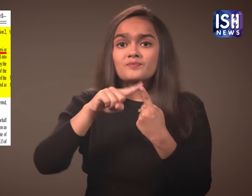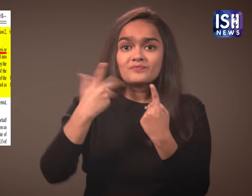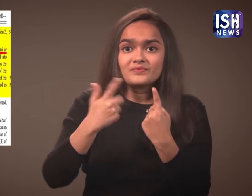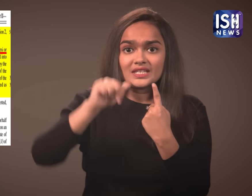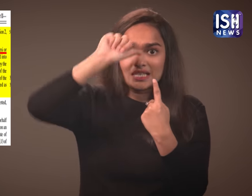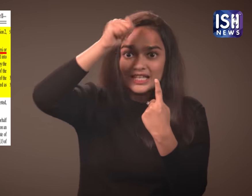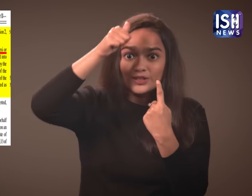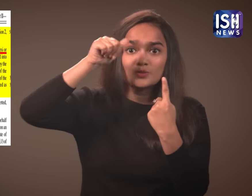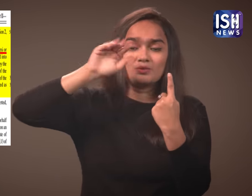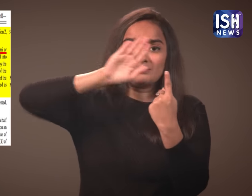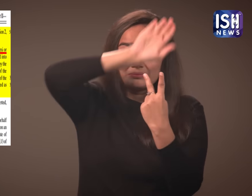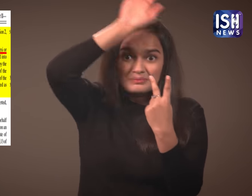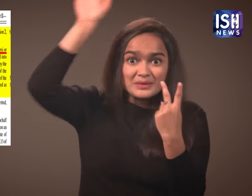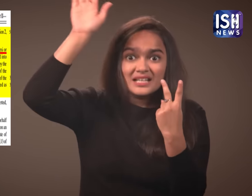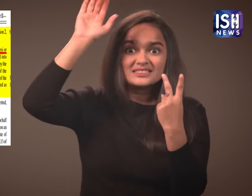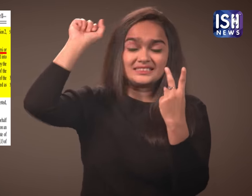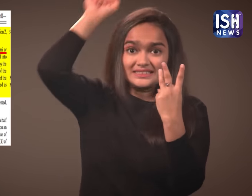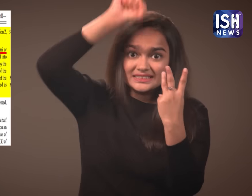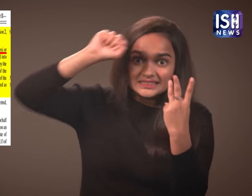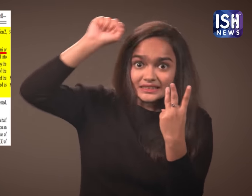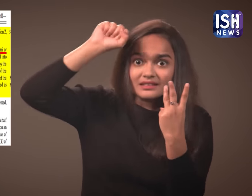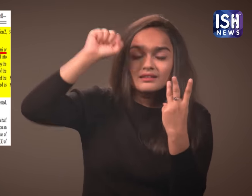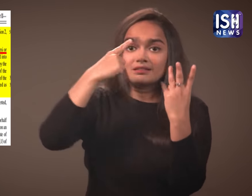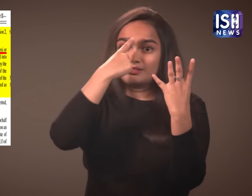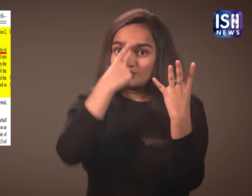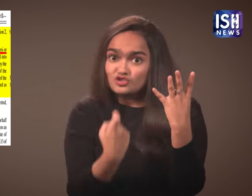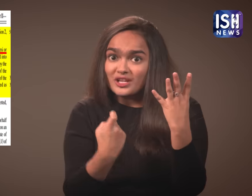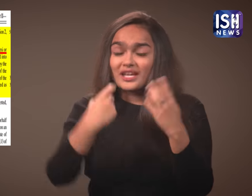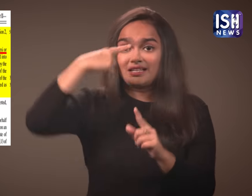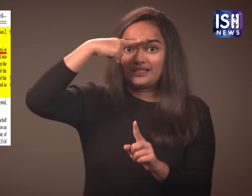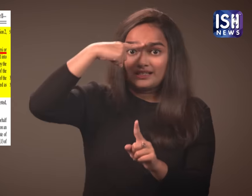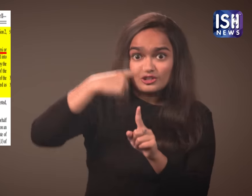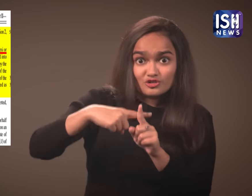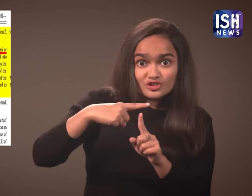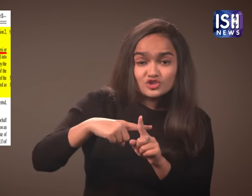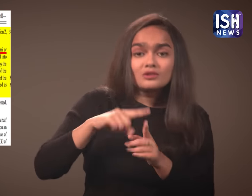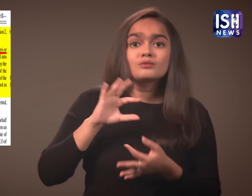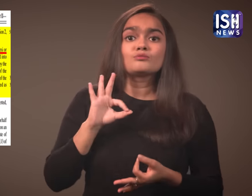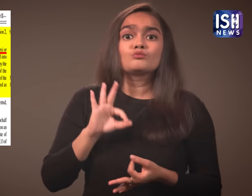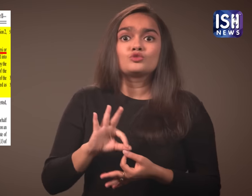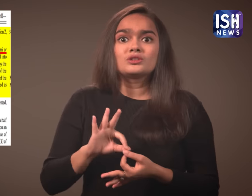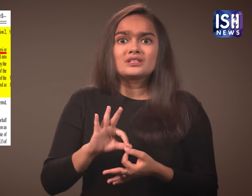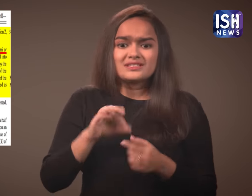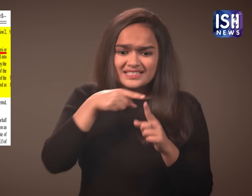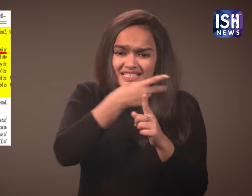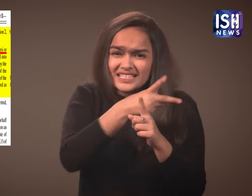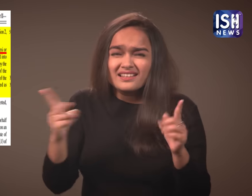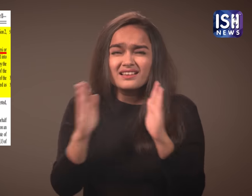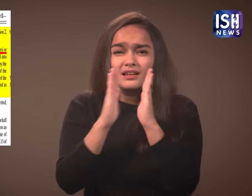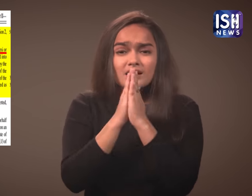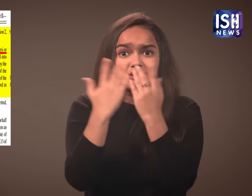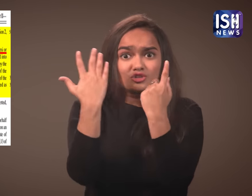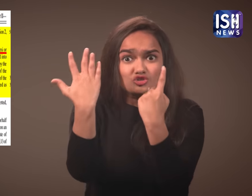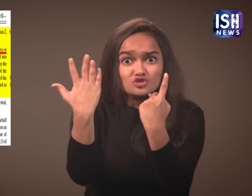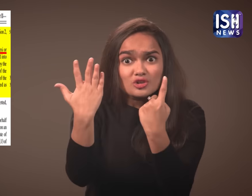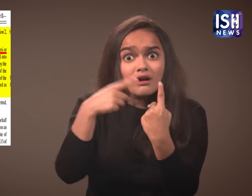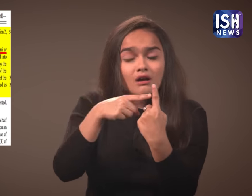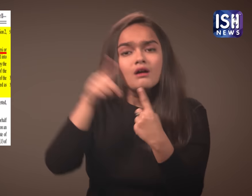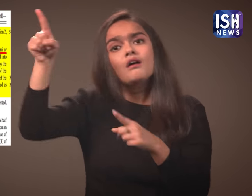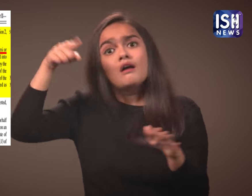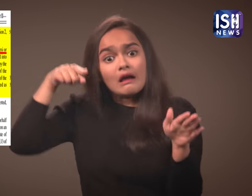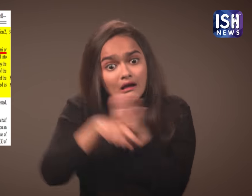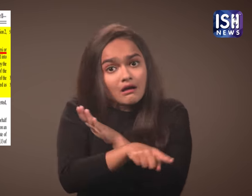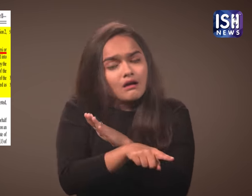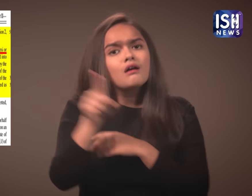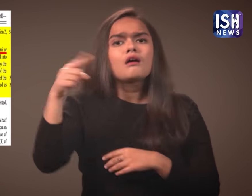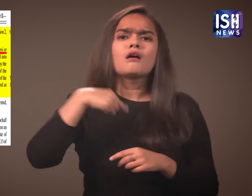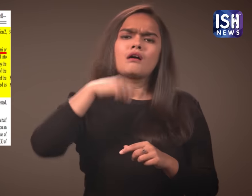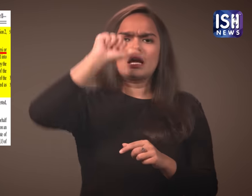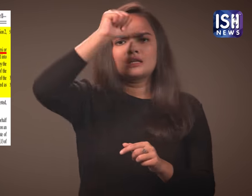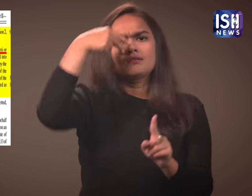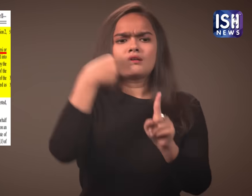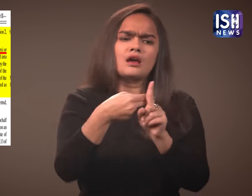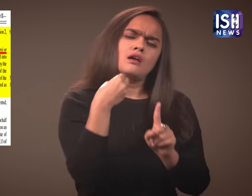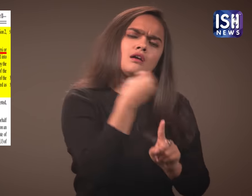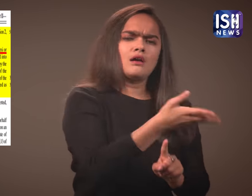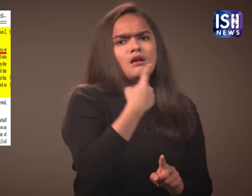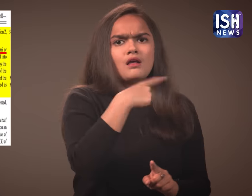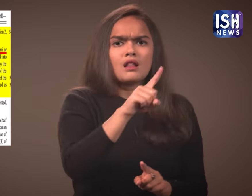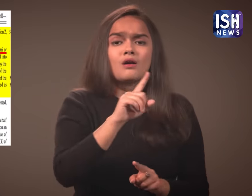Hindu, Parsi, Sikh, Jain, Christian & Buddhist immigrants will be given citizenship.